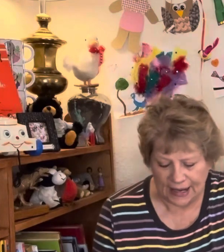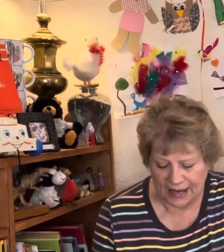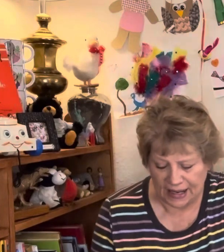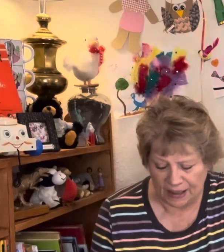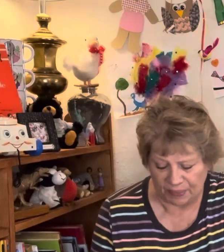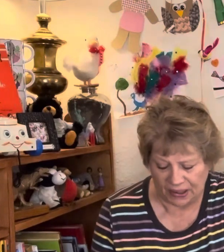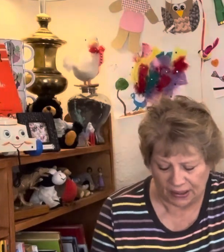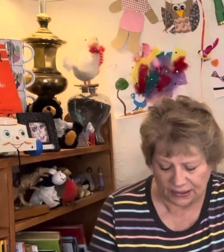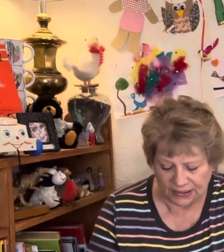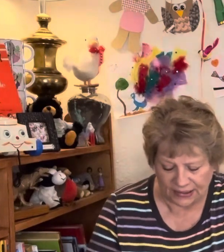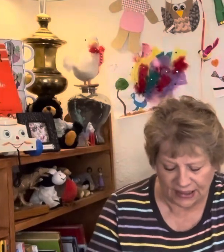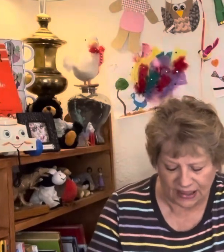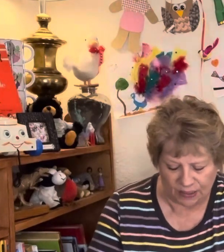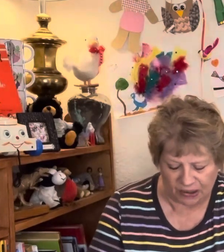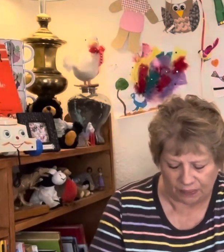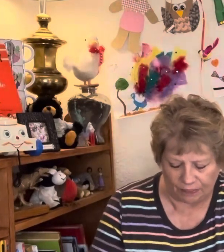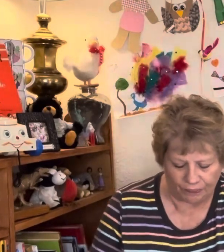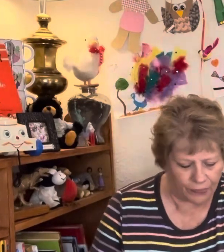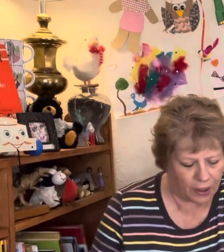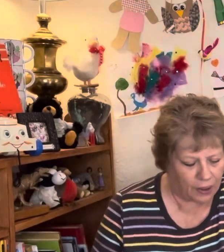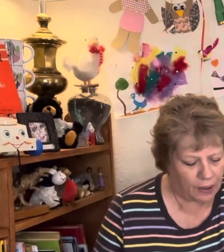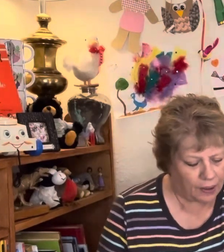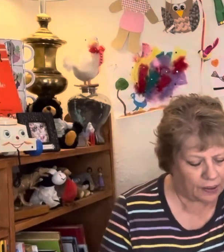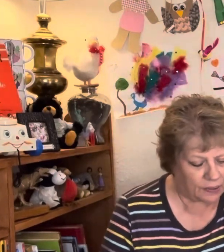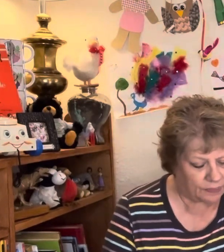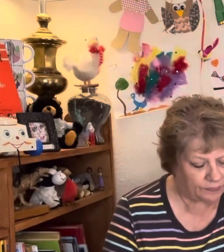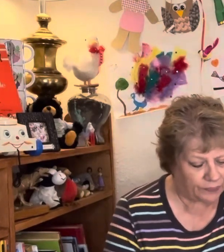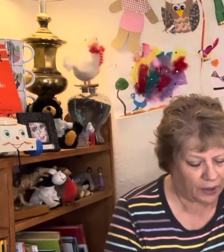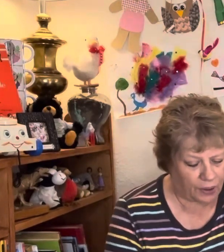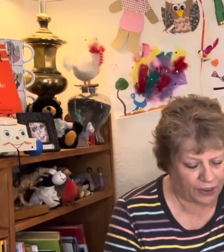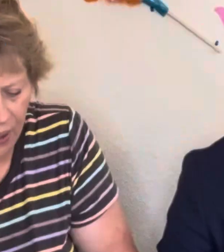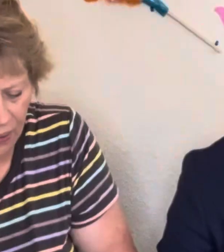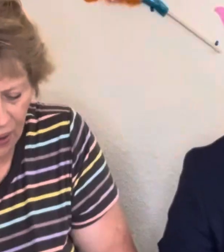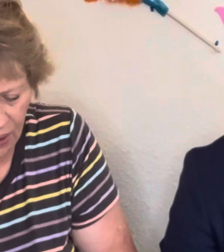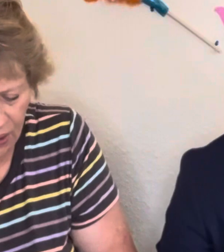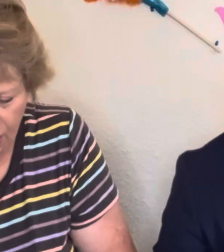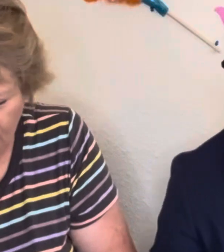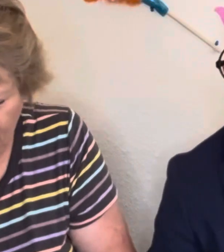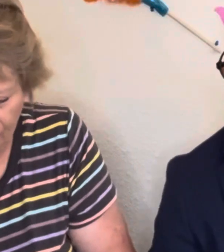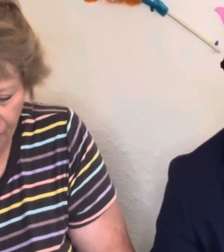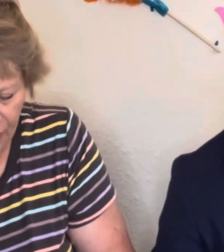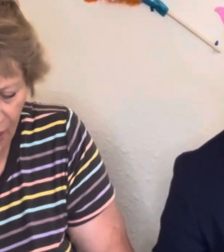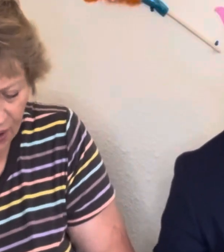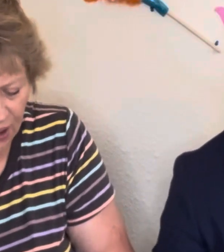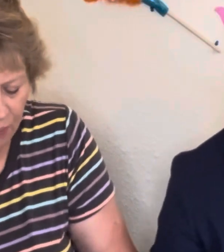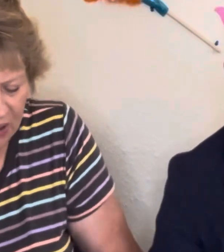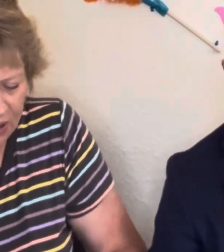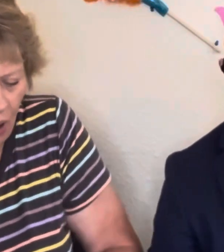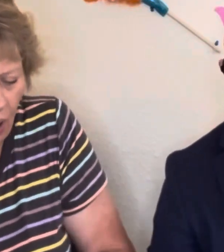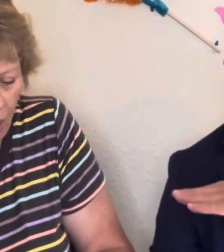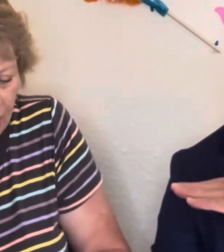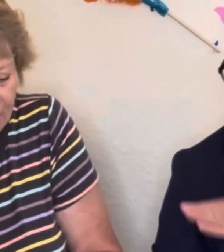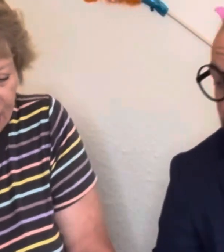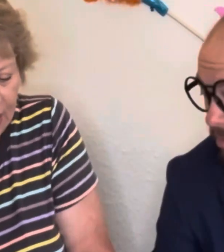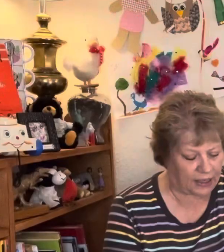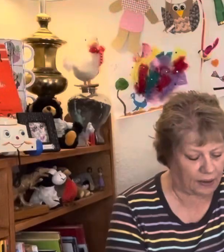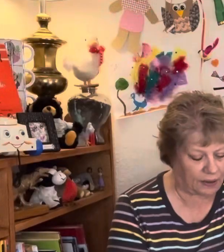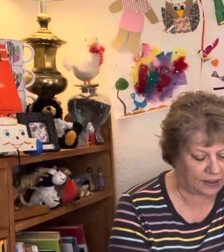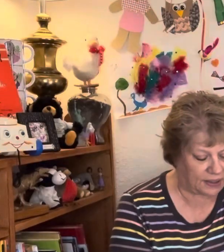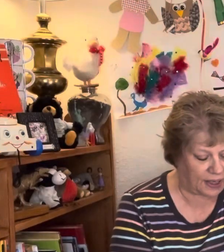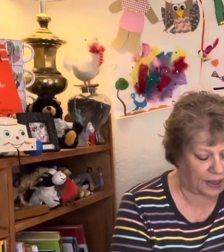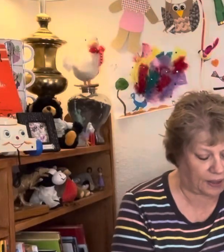Then you snap it. BUSTER: You snapped it right off, huh? Timber! BARB: It's gonna be saw city on this side.